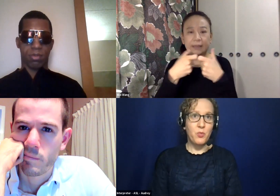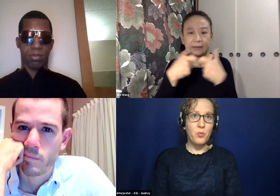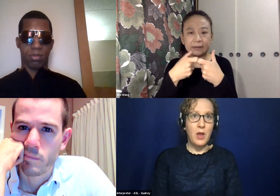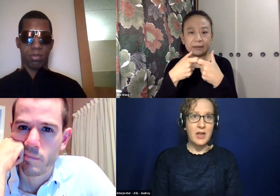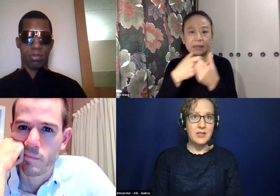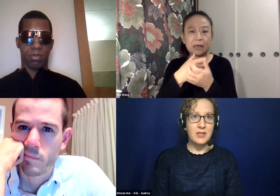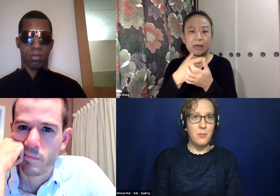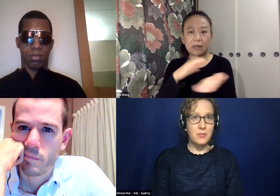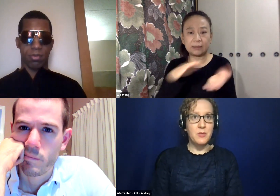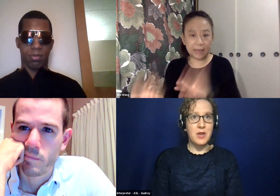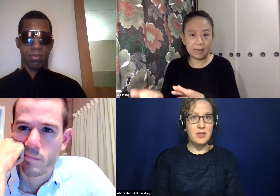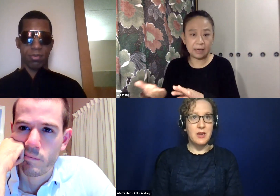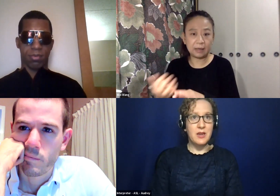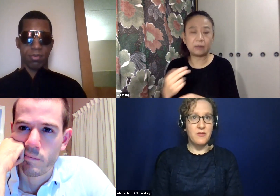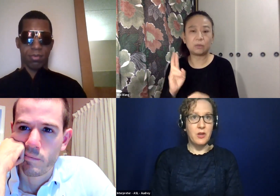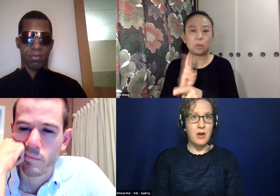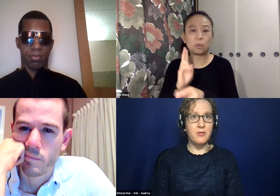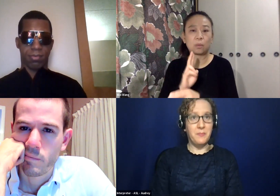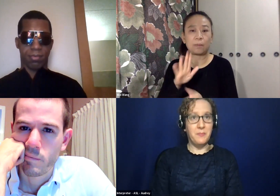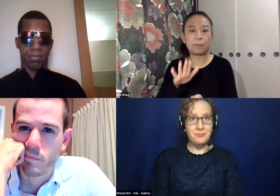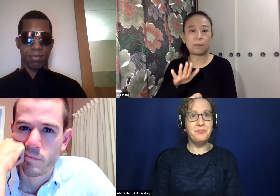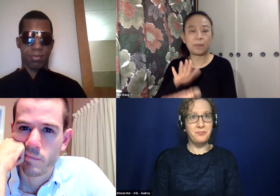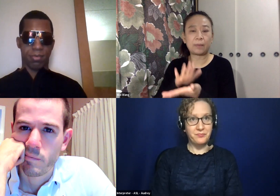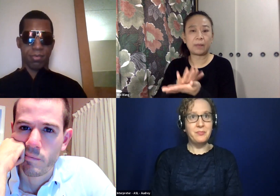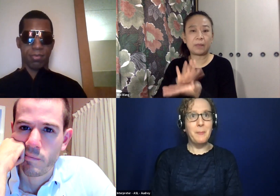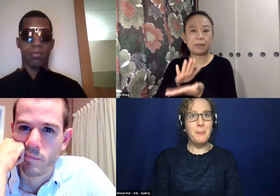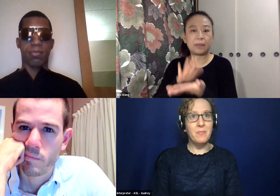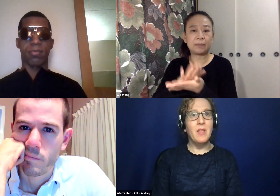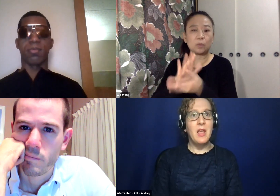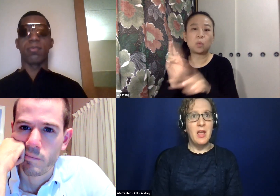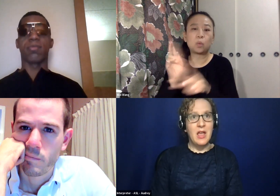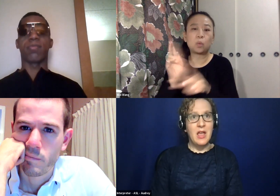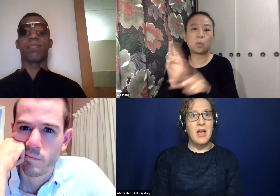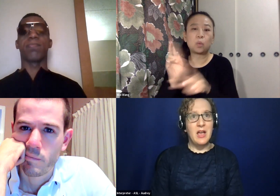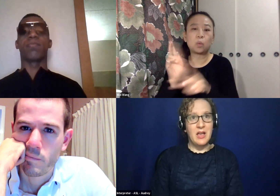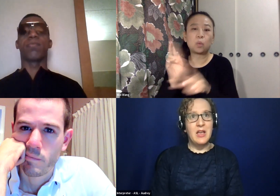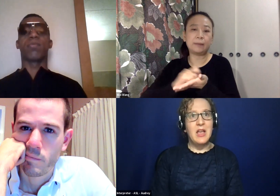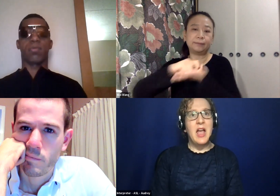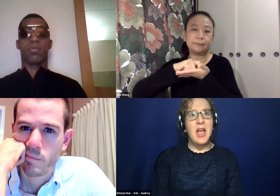that we had to maintain or to figure out. >> JUSTIN HARFORD: That's a great story.